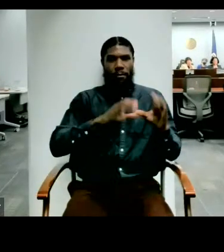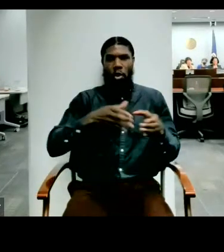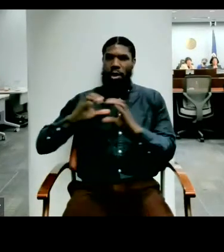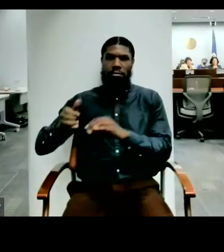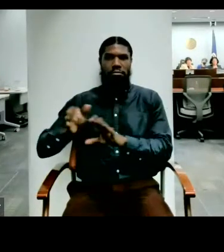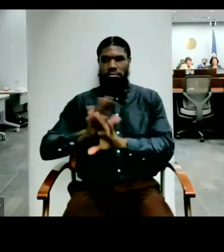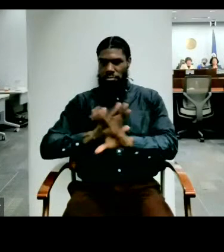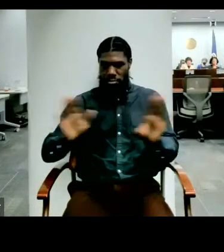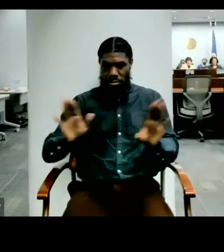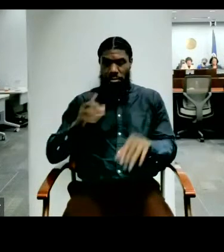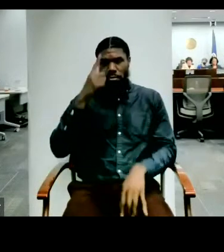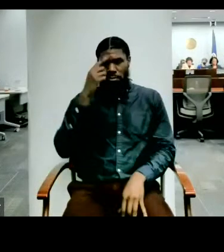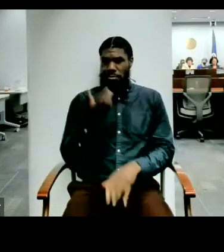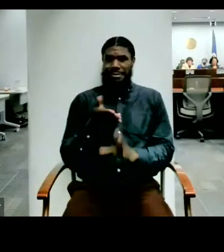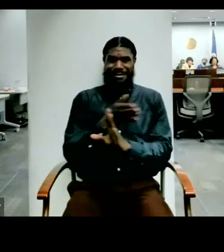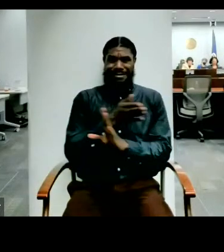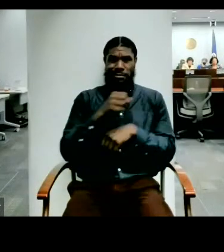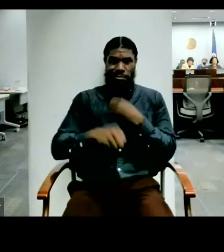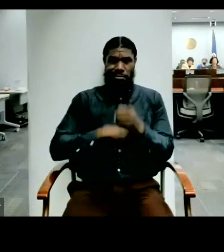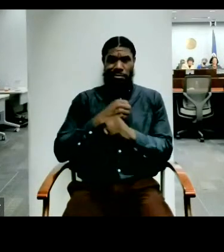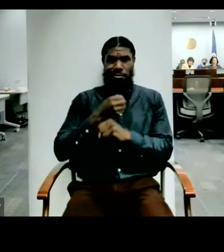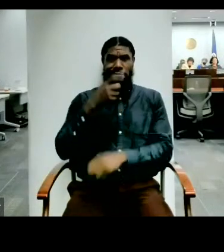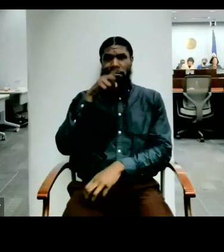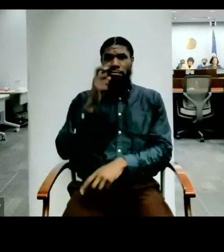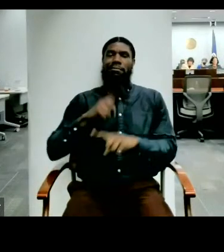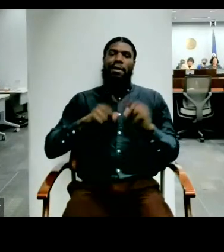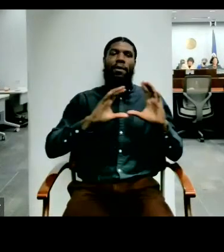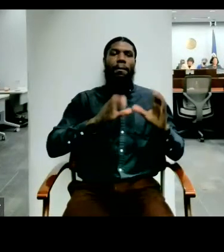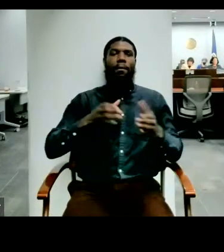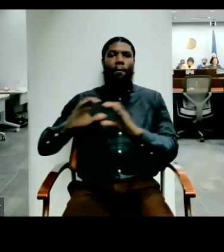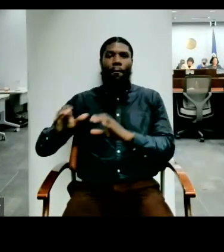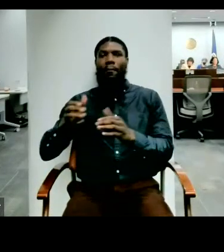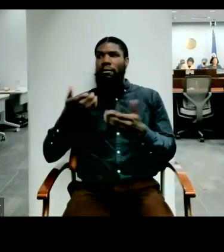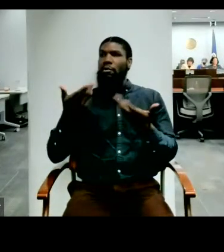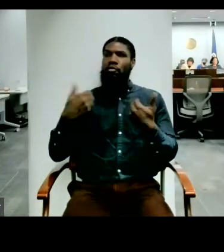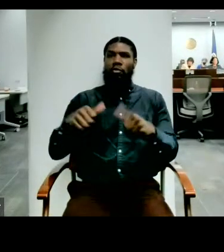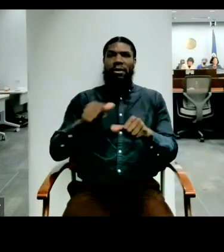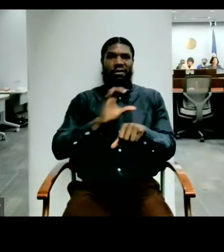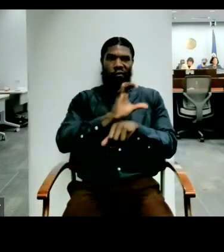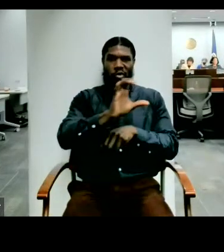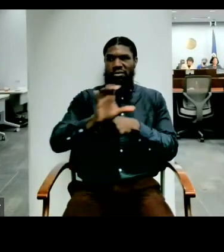few years due to partisanship activities, trying to make them partisan and make